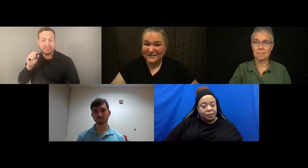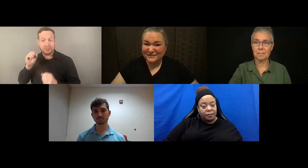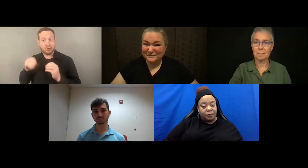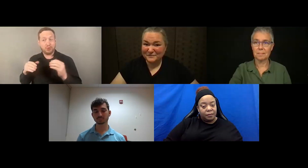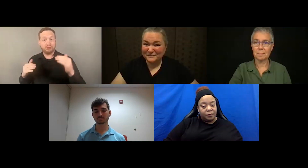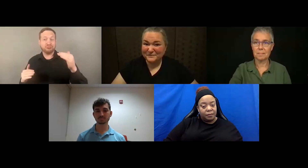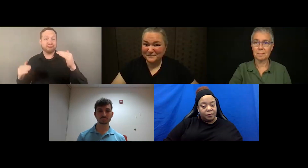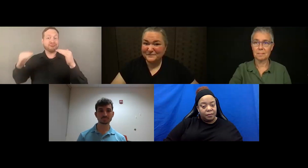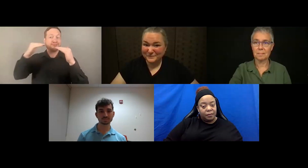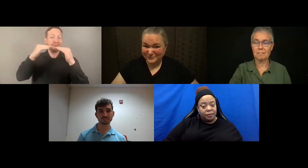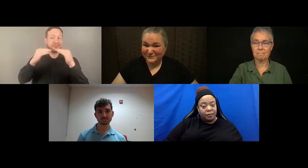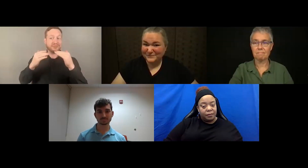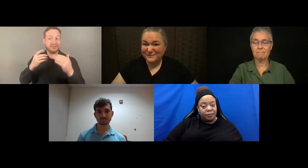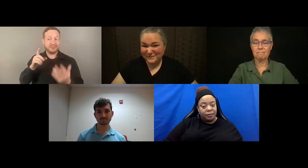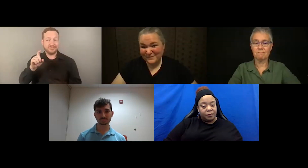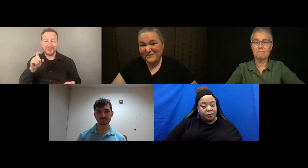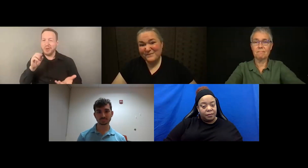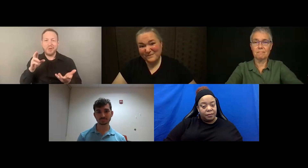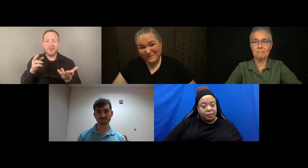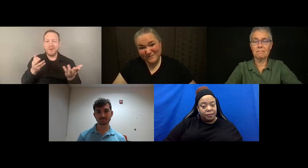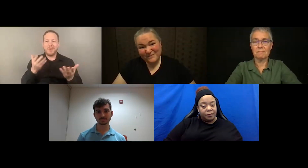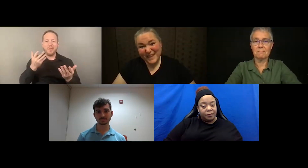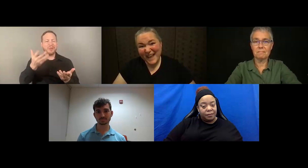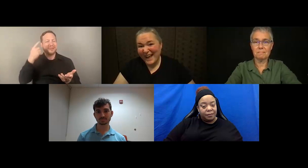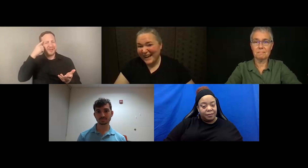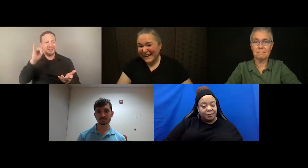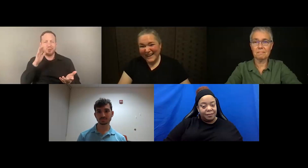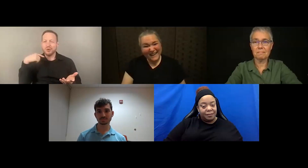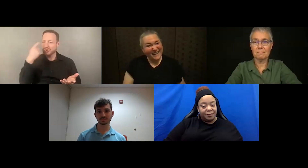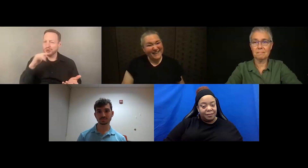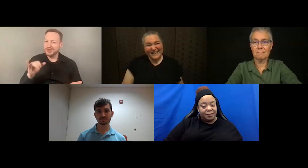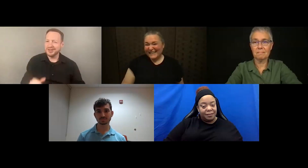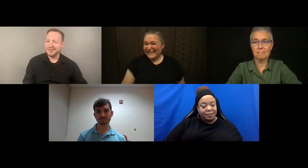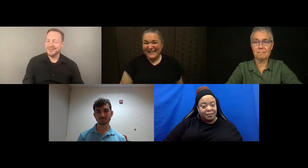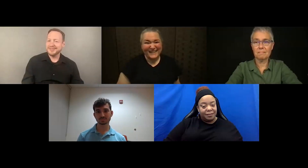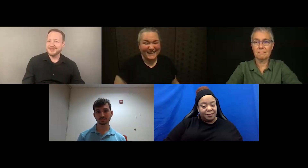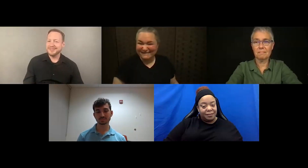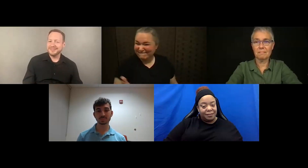Would that solve the equity gap? What do we think that would look like?